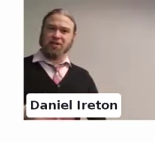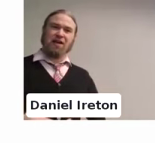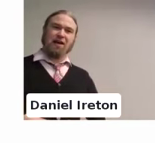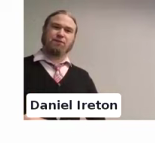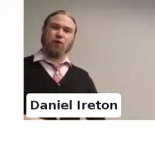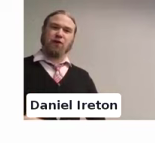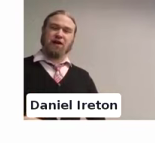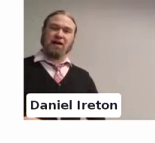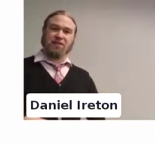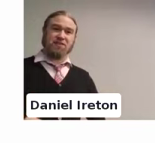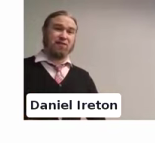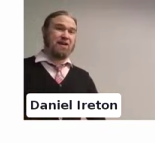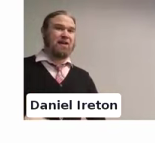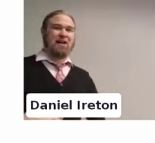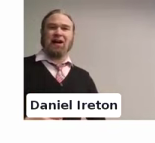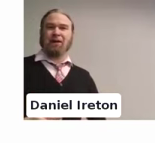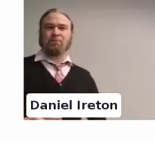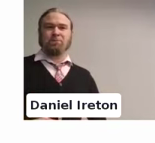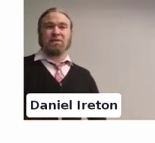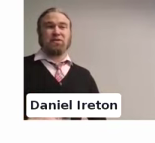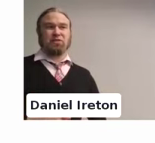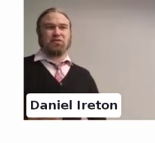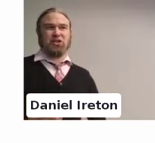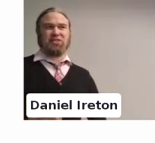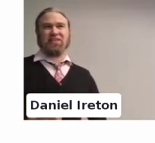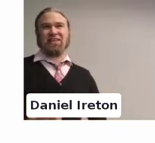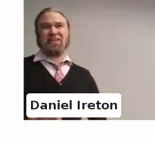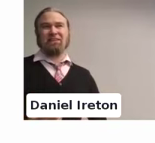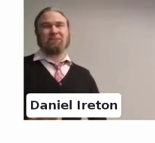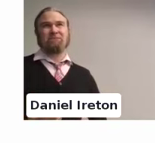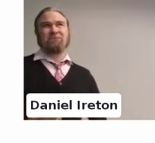And so we you know, we're asking students to go to so many events and write up a response to it.